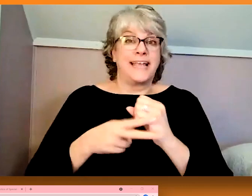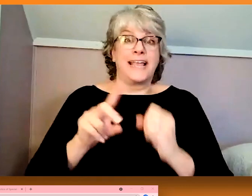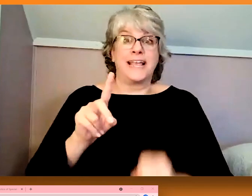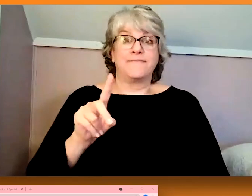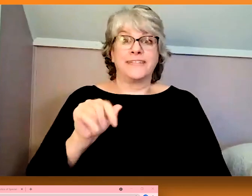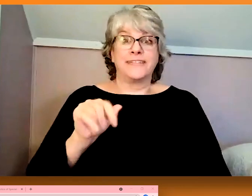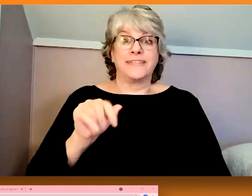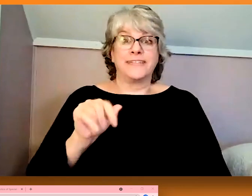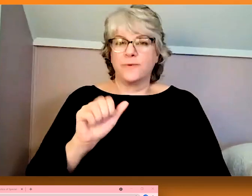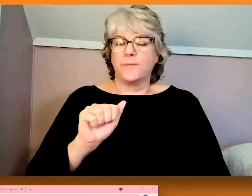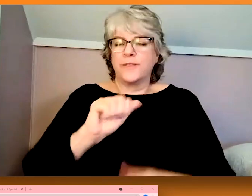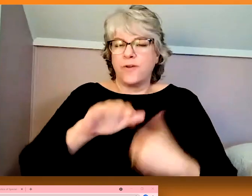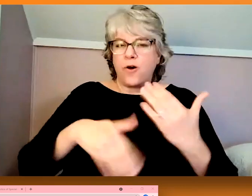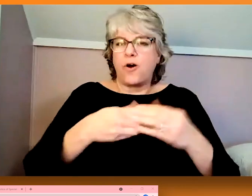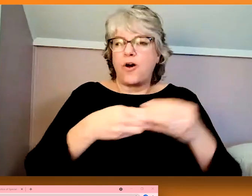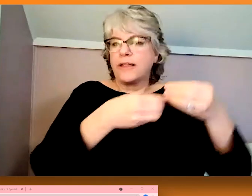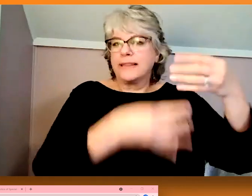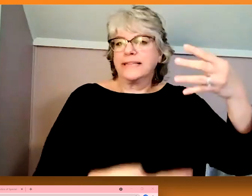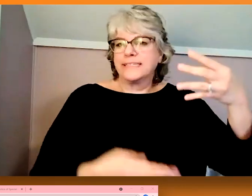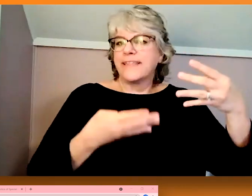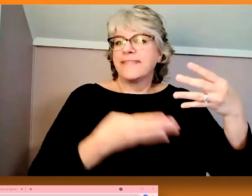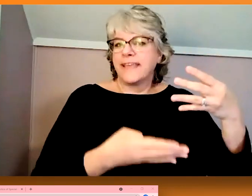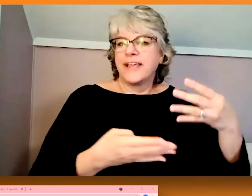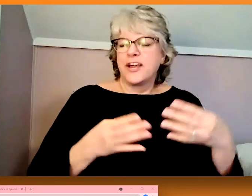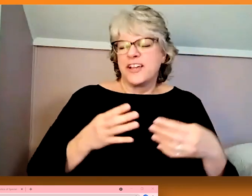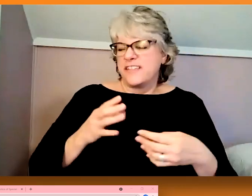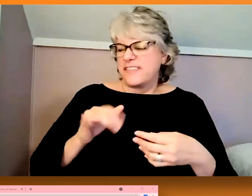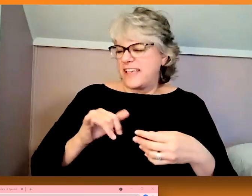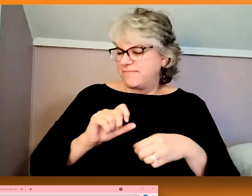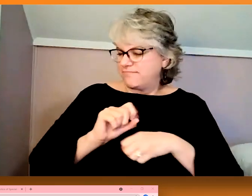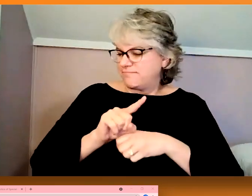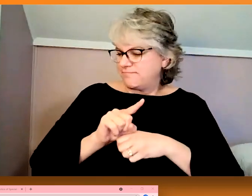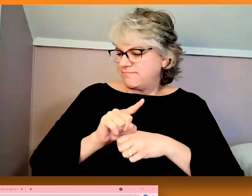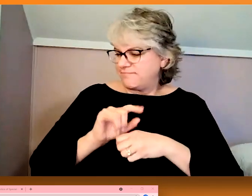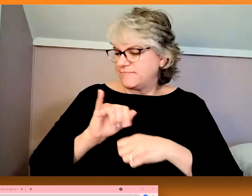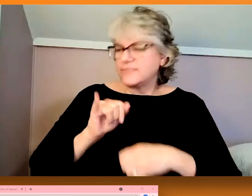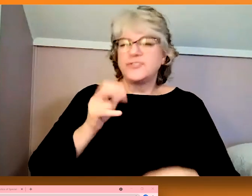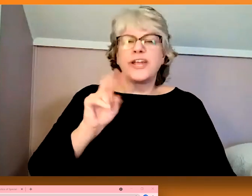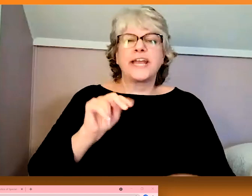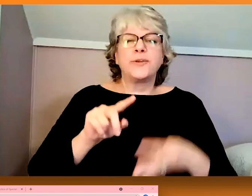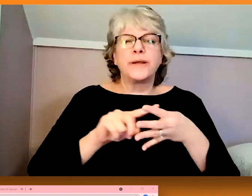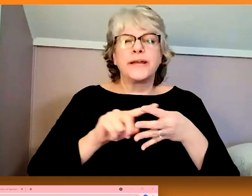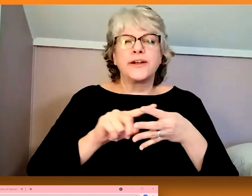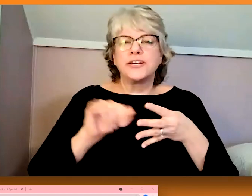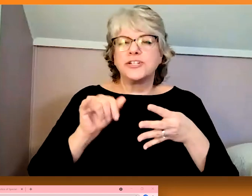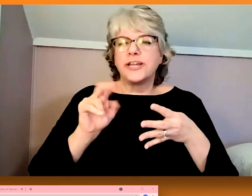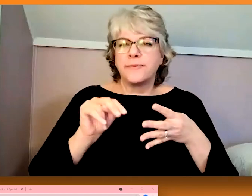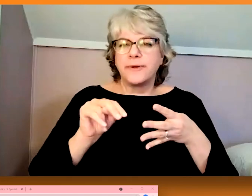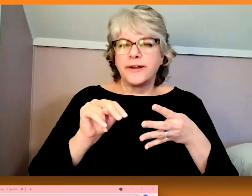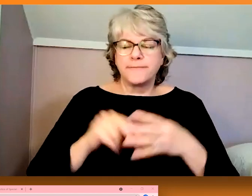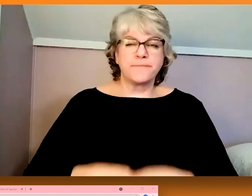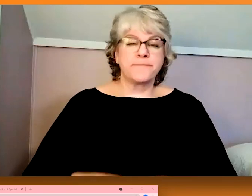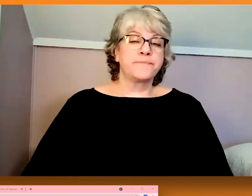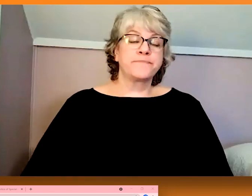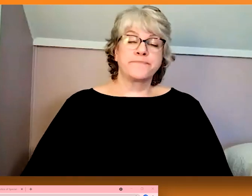all the upcoming topics probably early January, and in the evaluation, there's a section